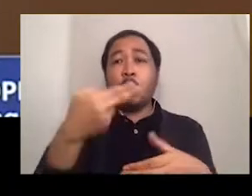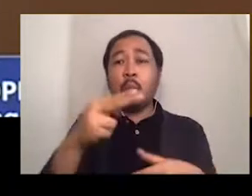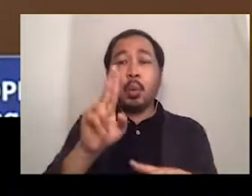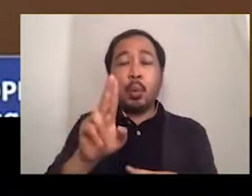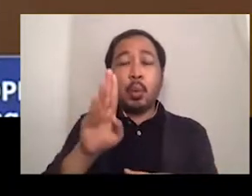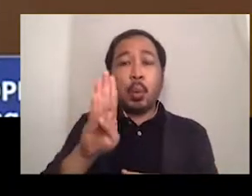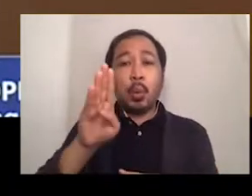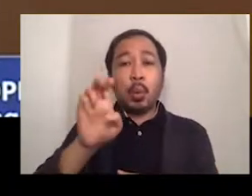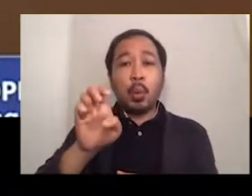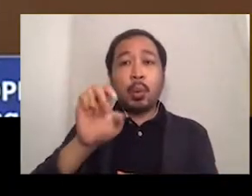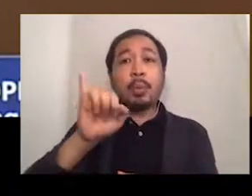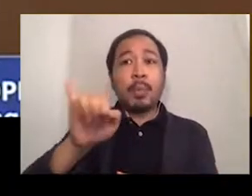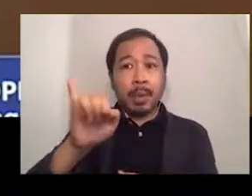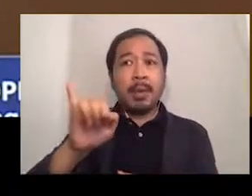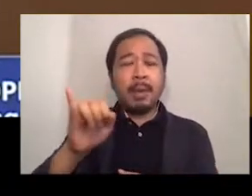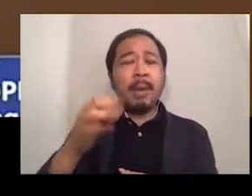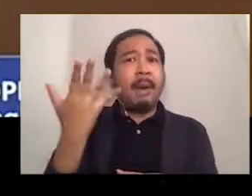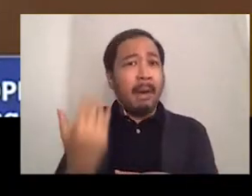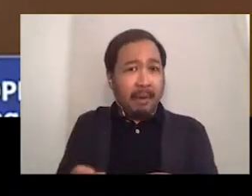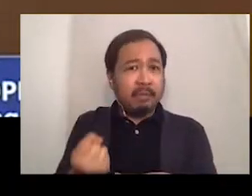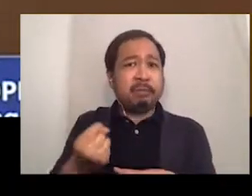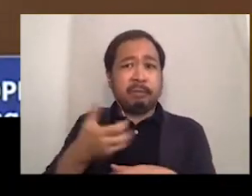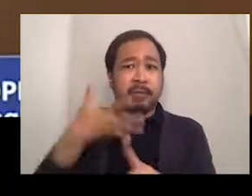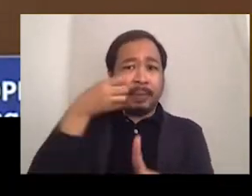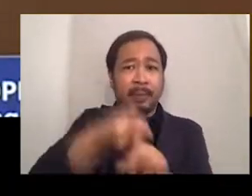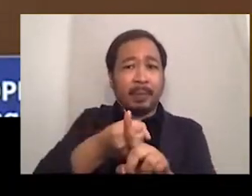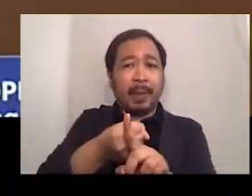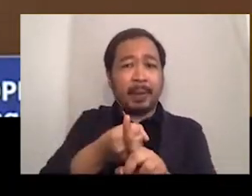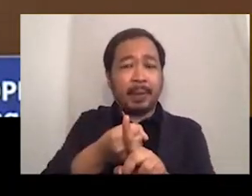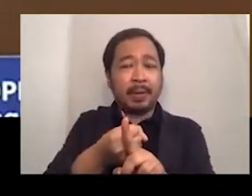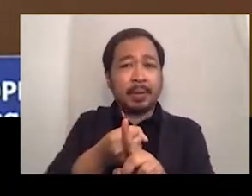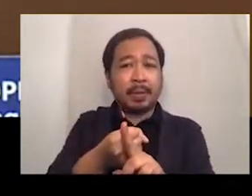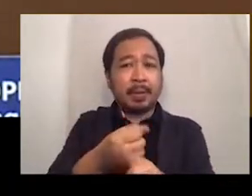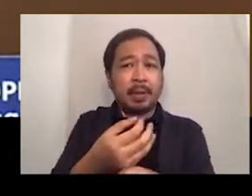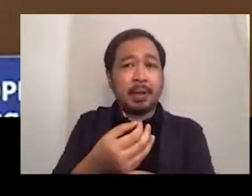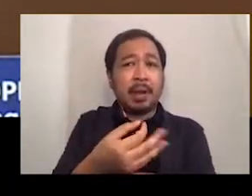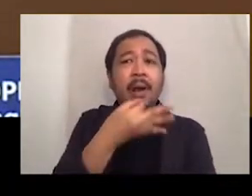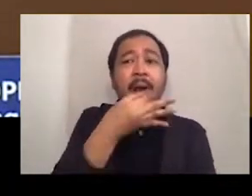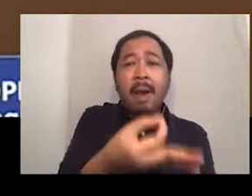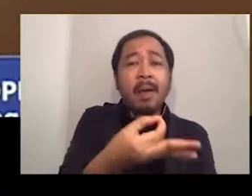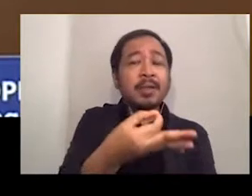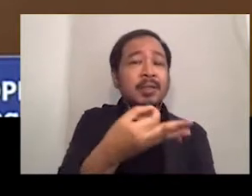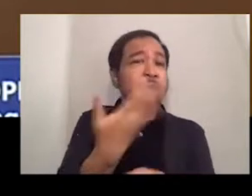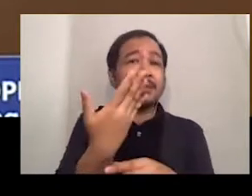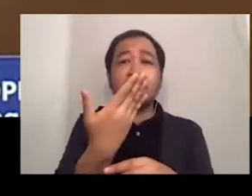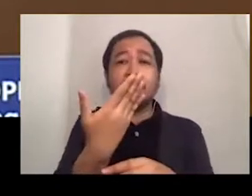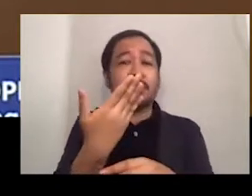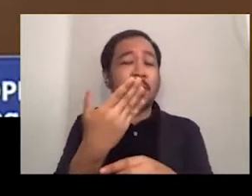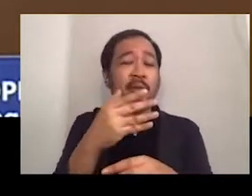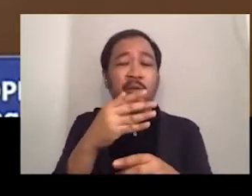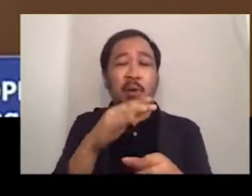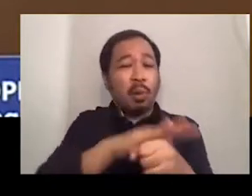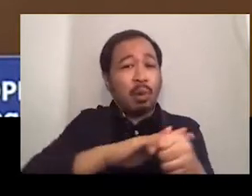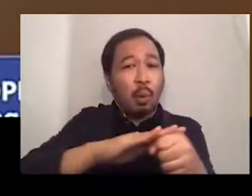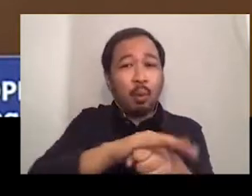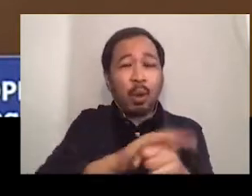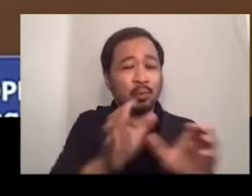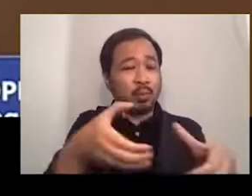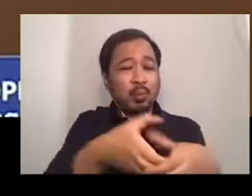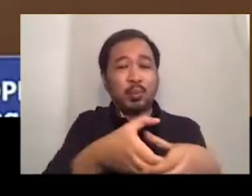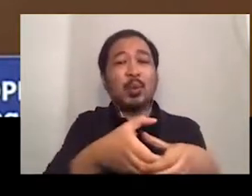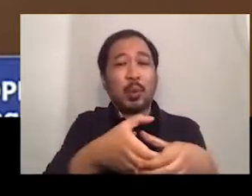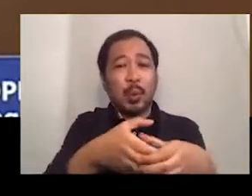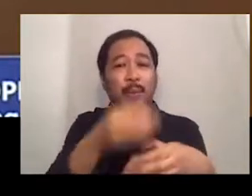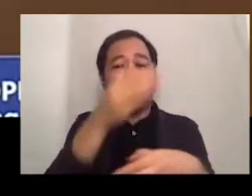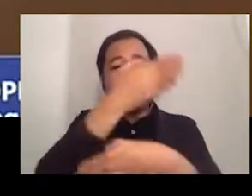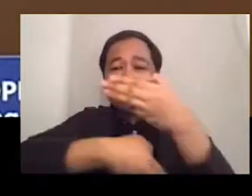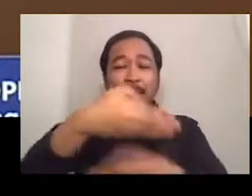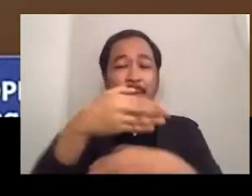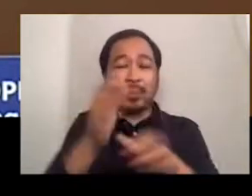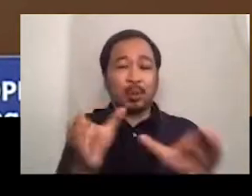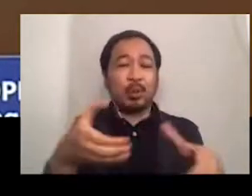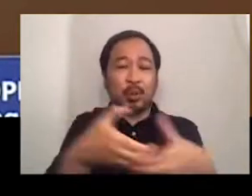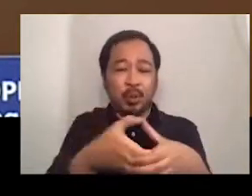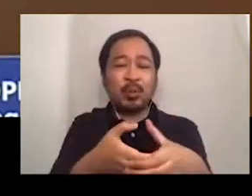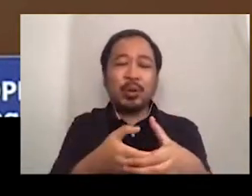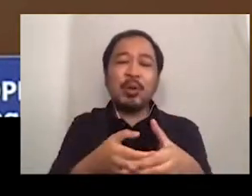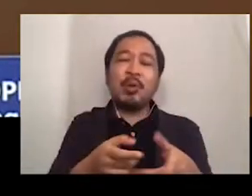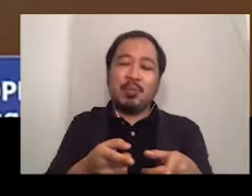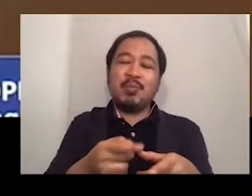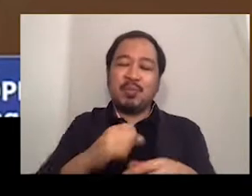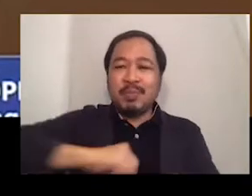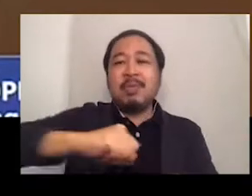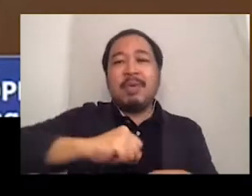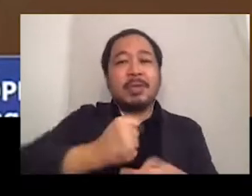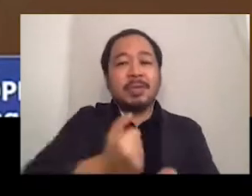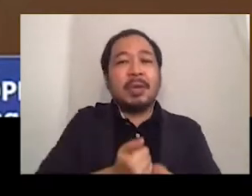We asked our local Disabled Persons' Federation to provide immediate help, although it was very late at night.